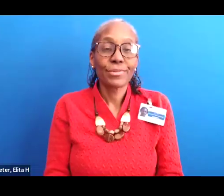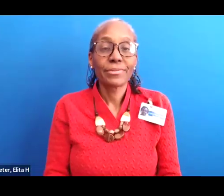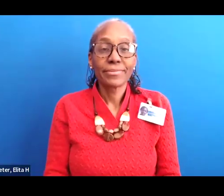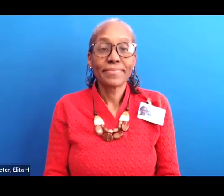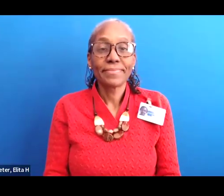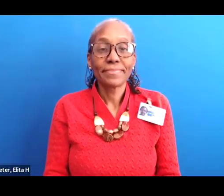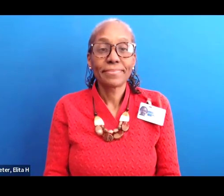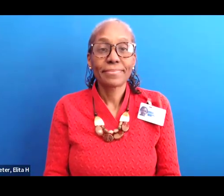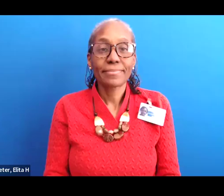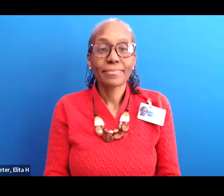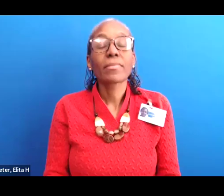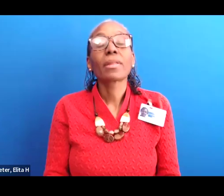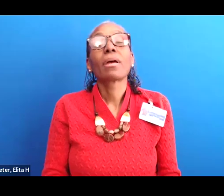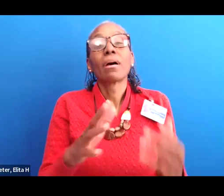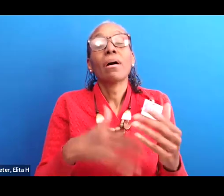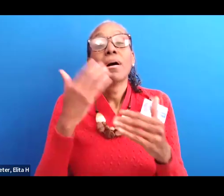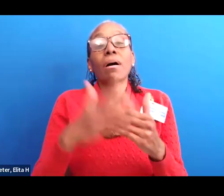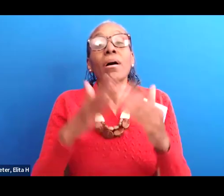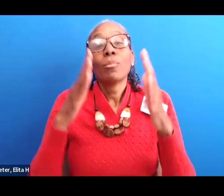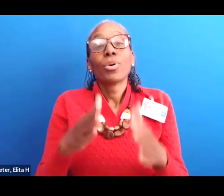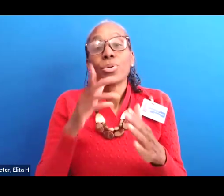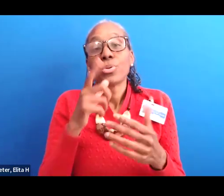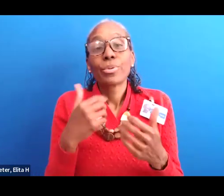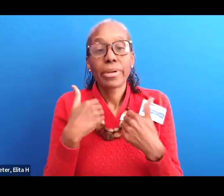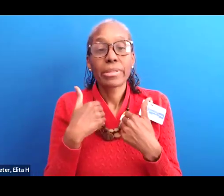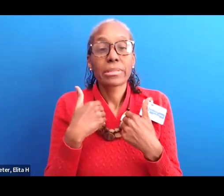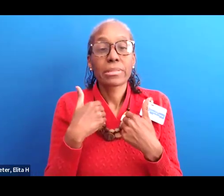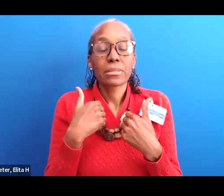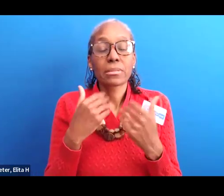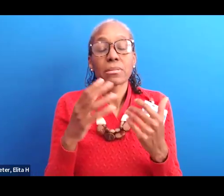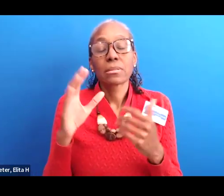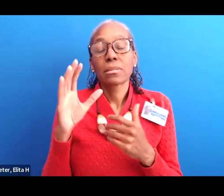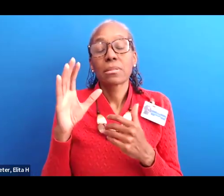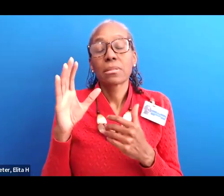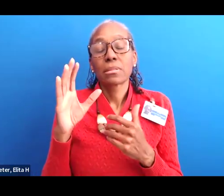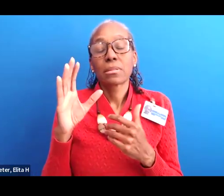The next one is somebody who has a bowel and bladder function.